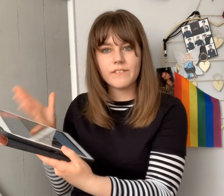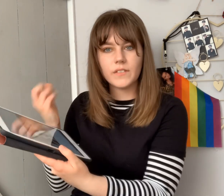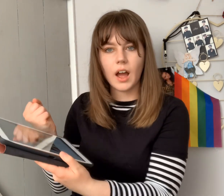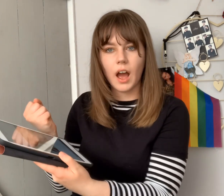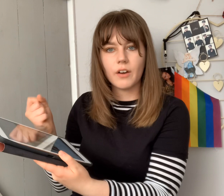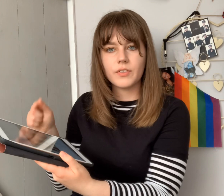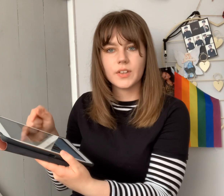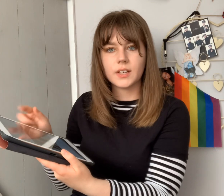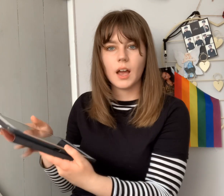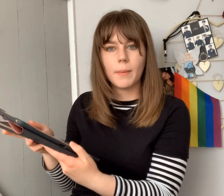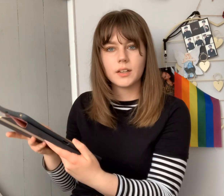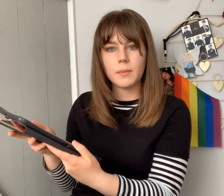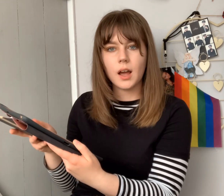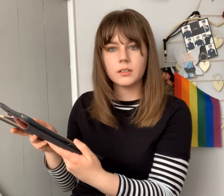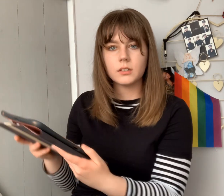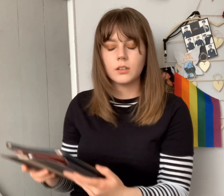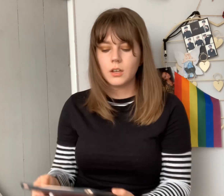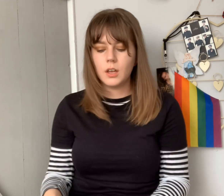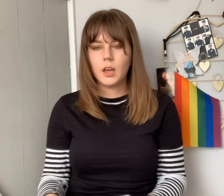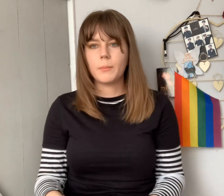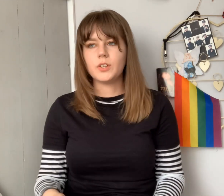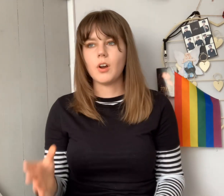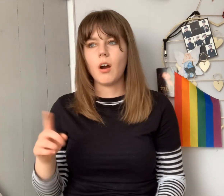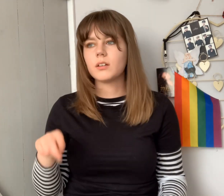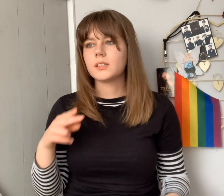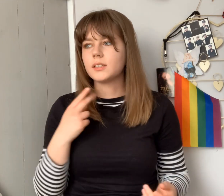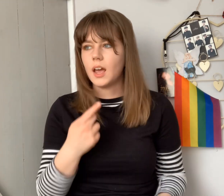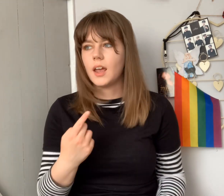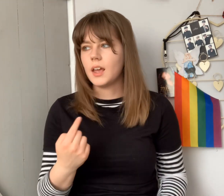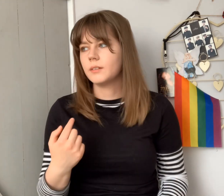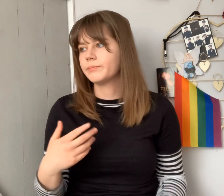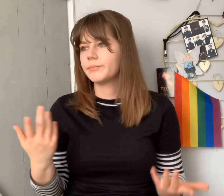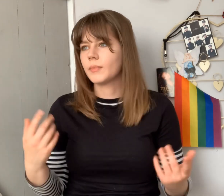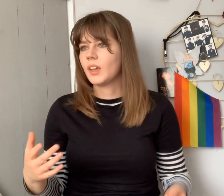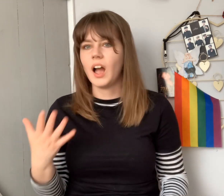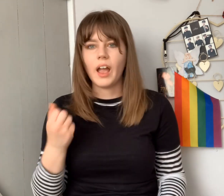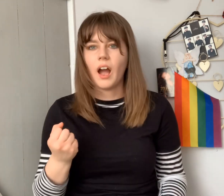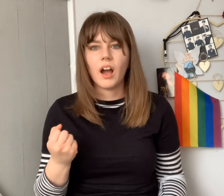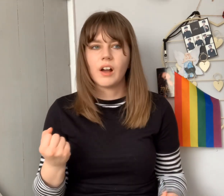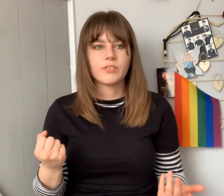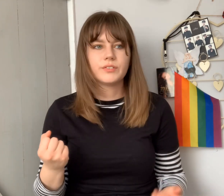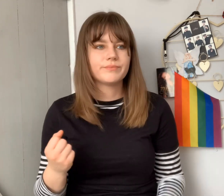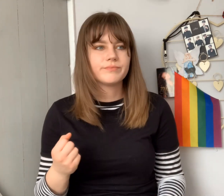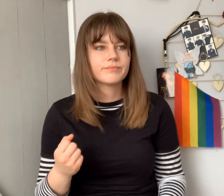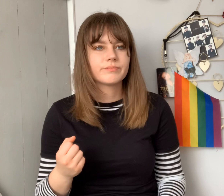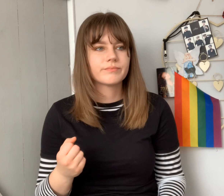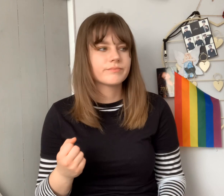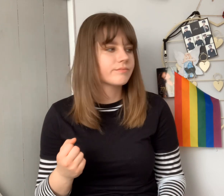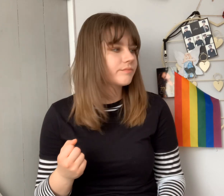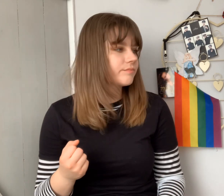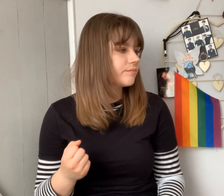I have this Ipad in my hands But you can't say I have...